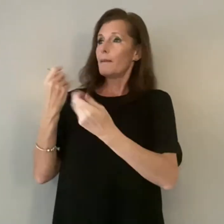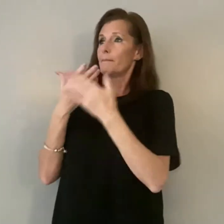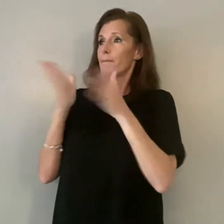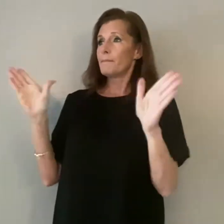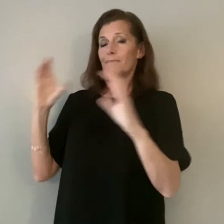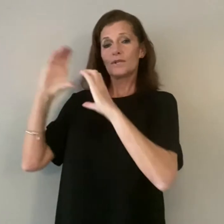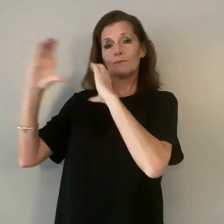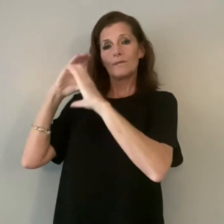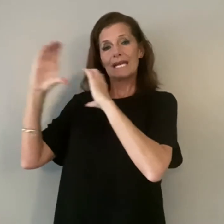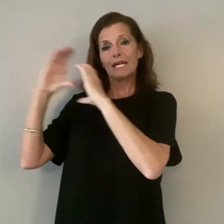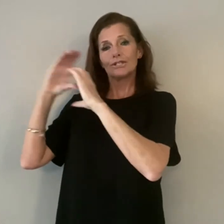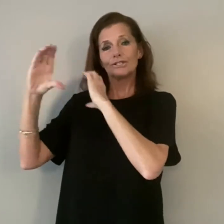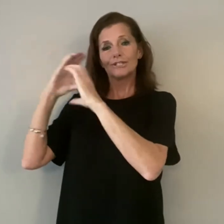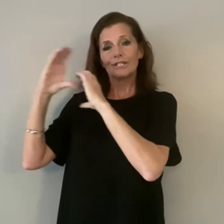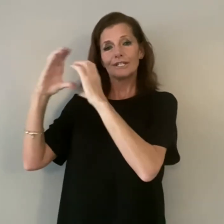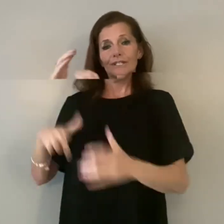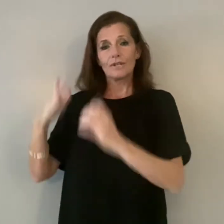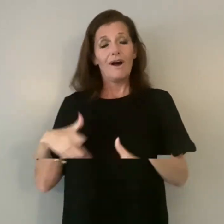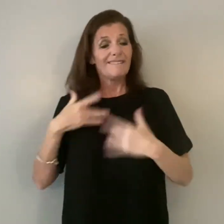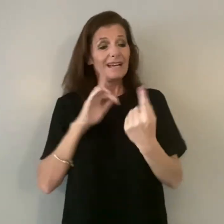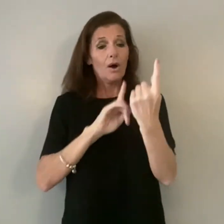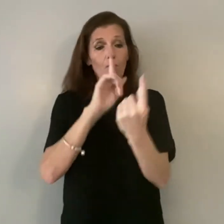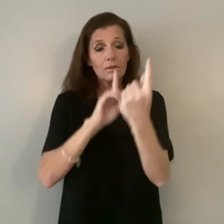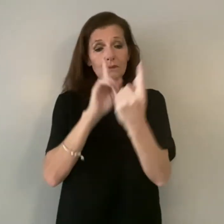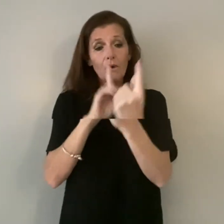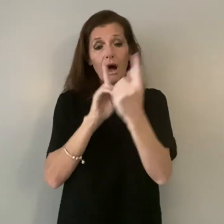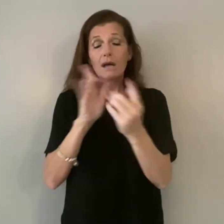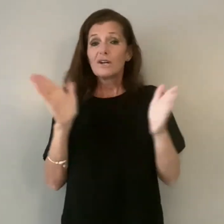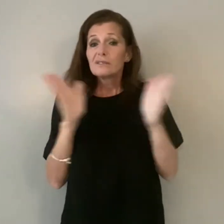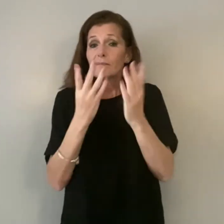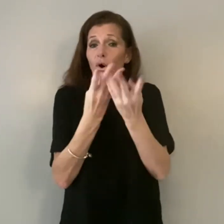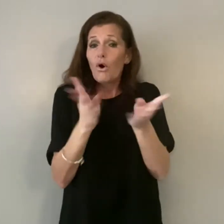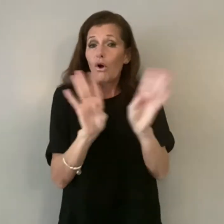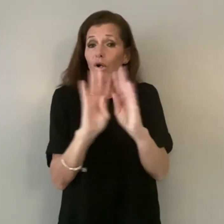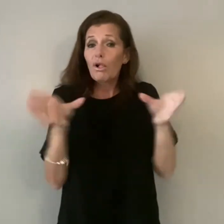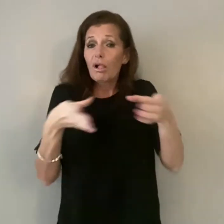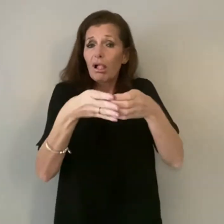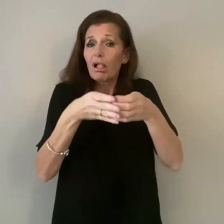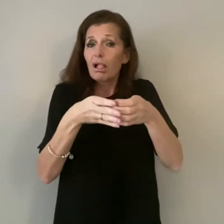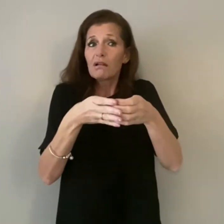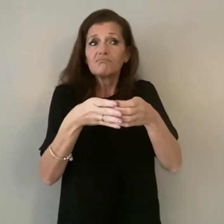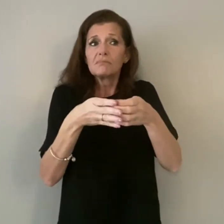for good communication, really. And I think once a one or small group conversations is an